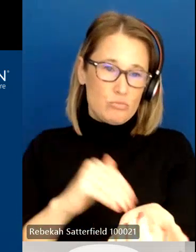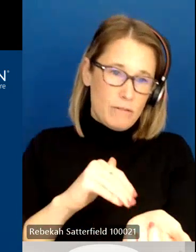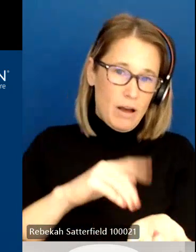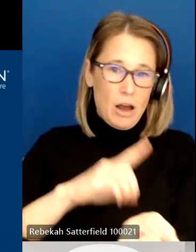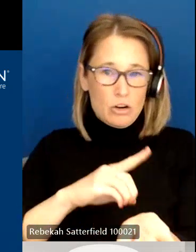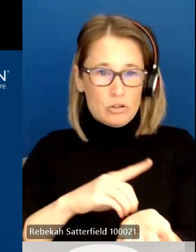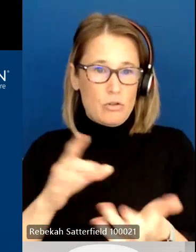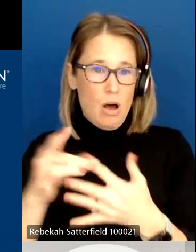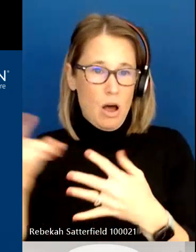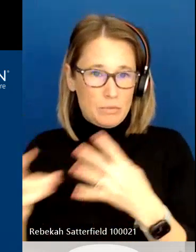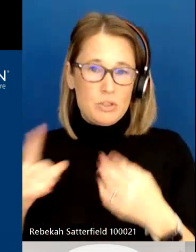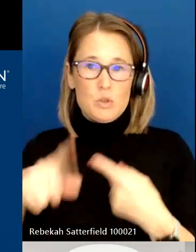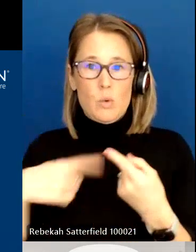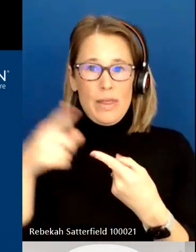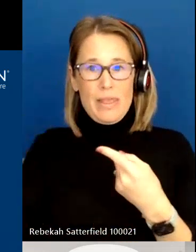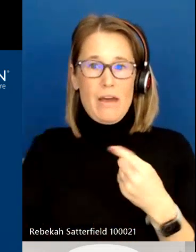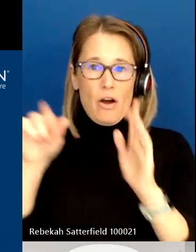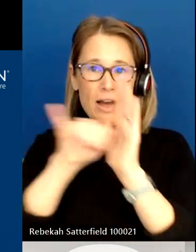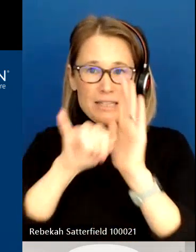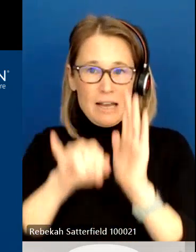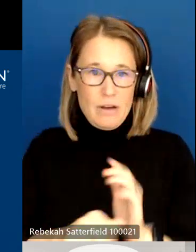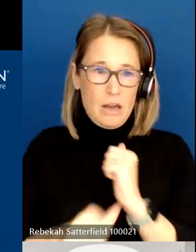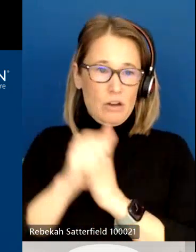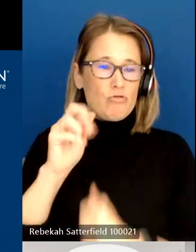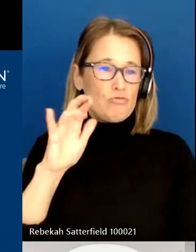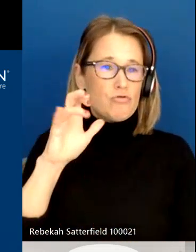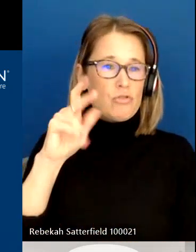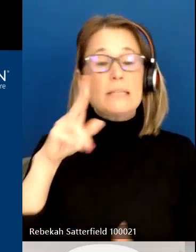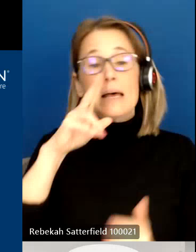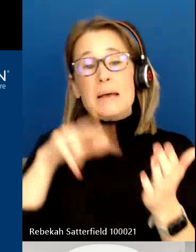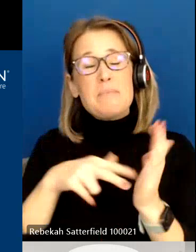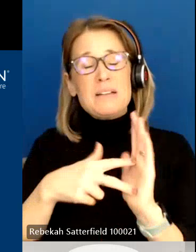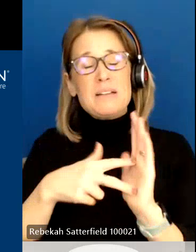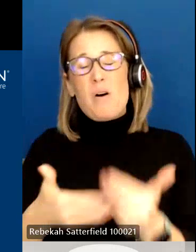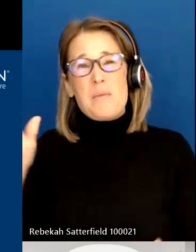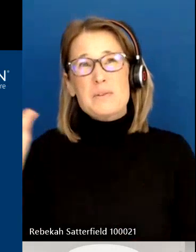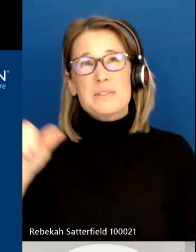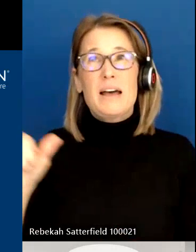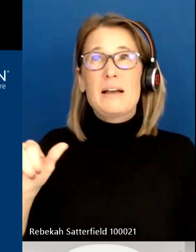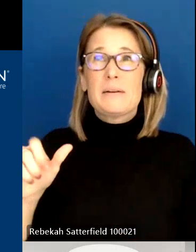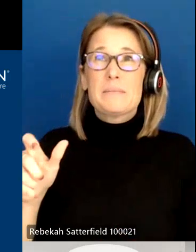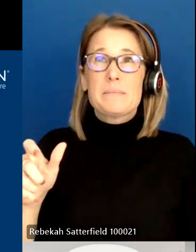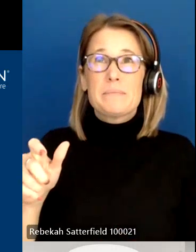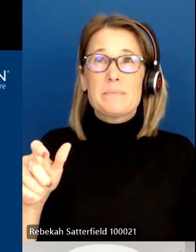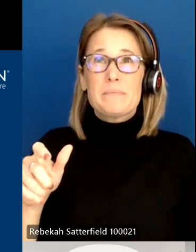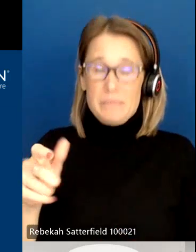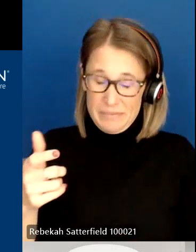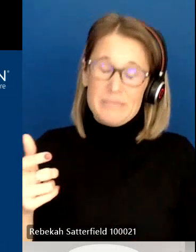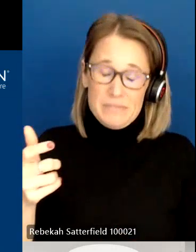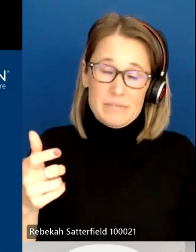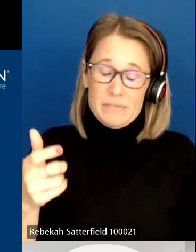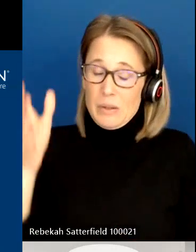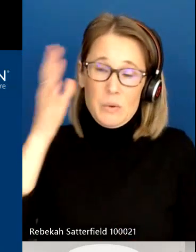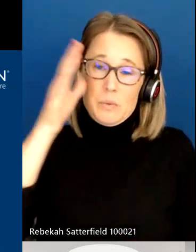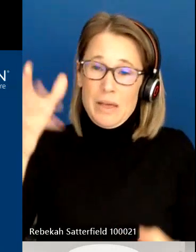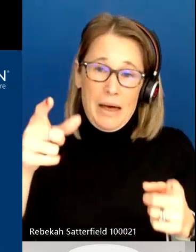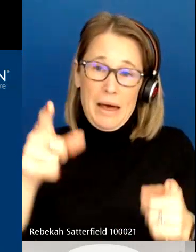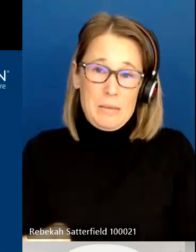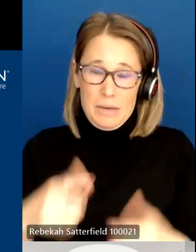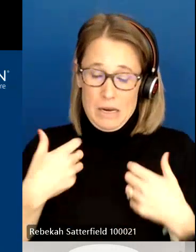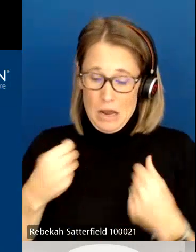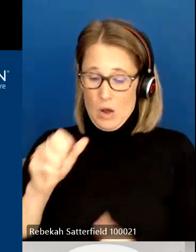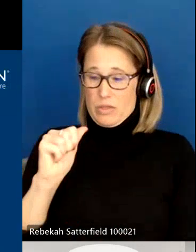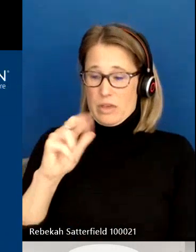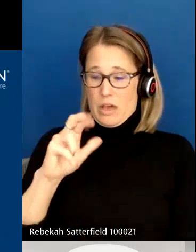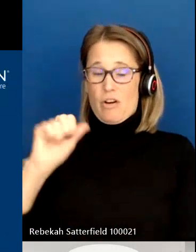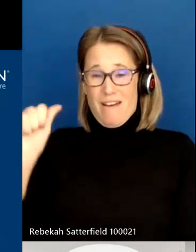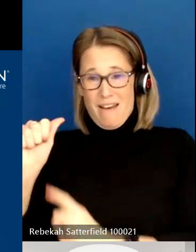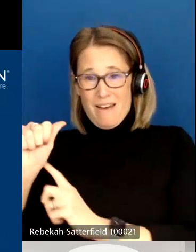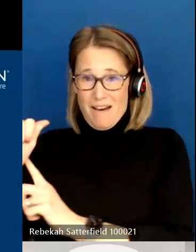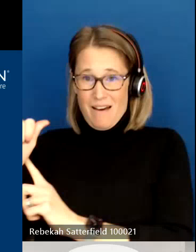identifying risks so it is almost as if inevitably a healthcare AI tool has the risk of turning into